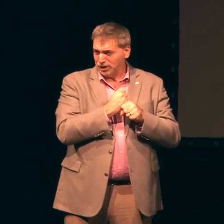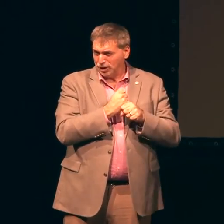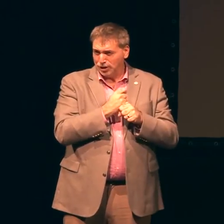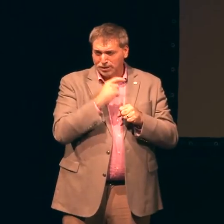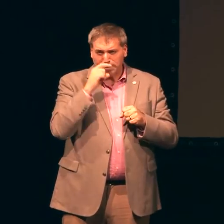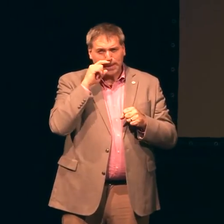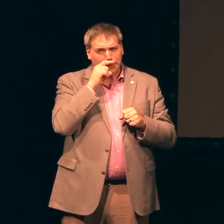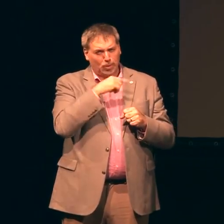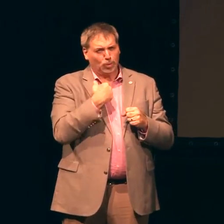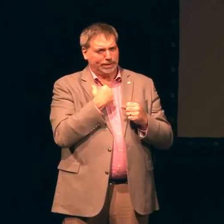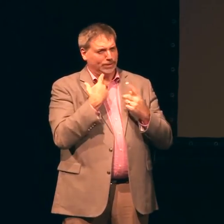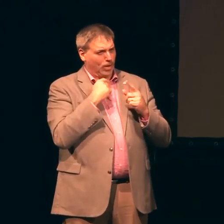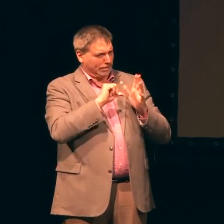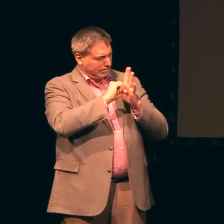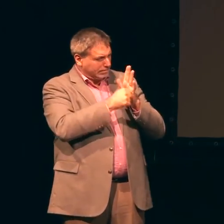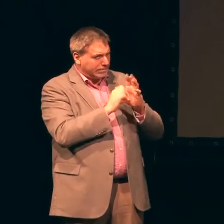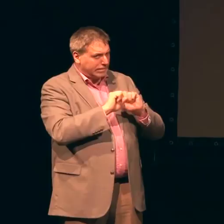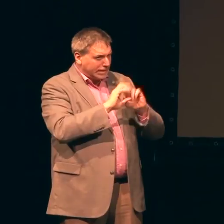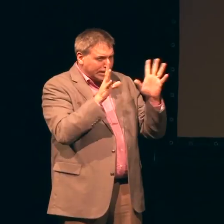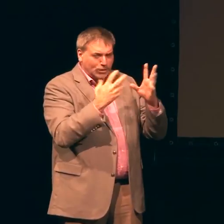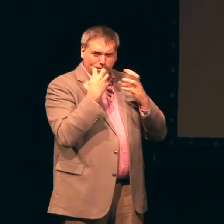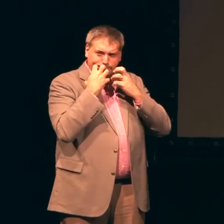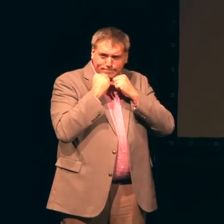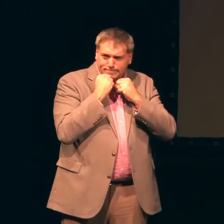them of being a part of NAD for all those years